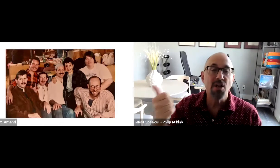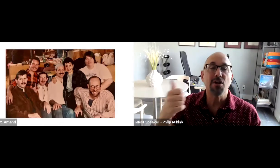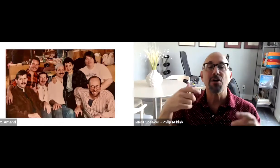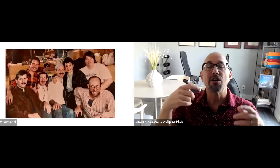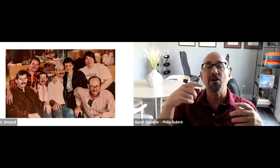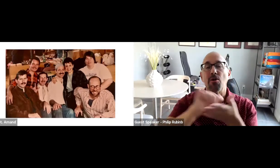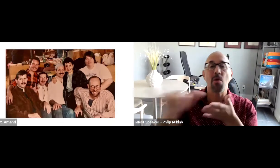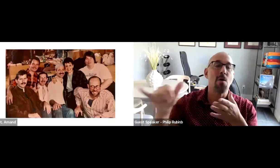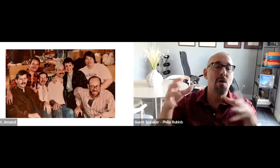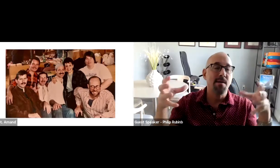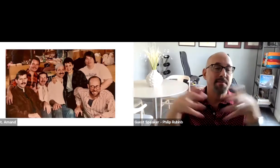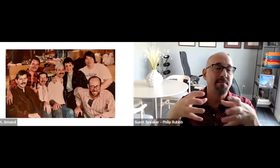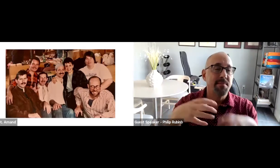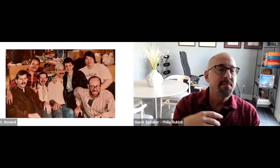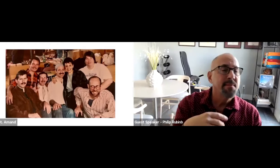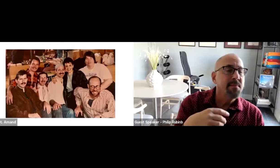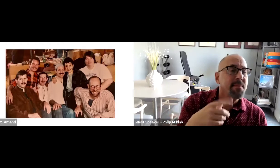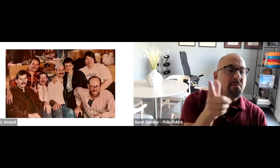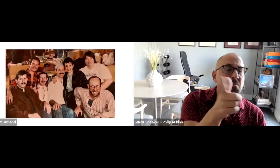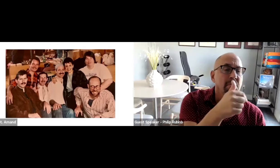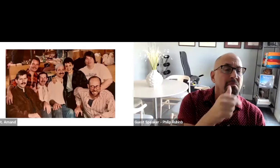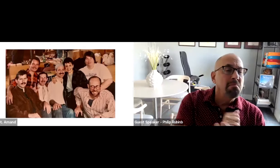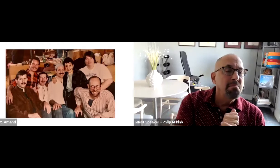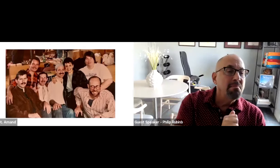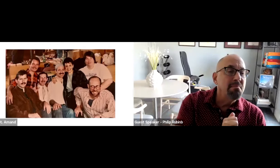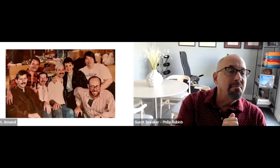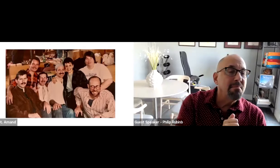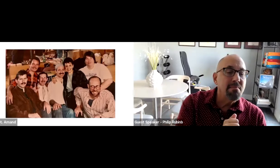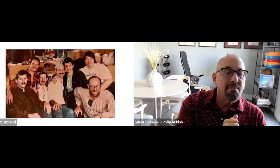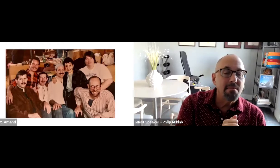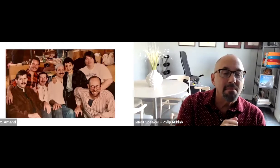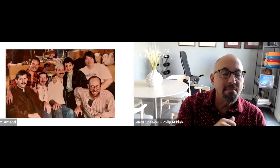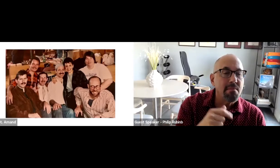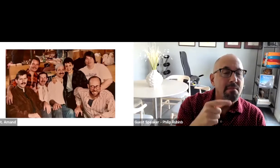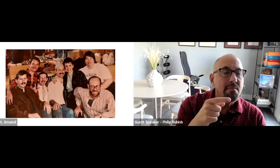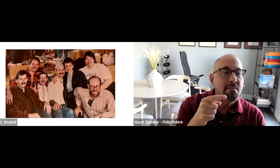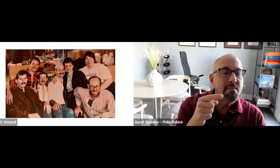And then, who else is in the picture here? There is Ann Silver.